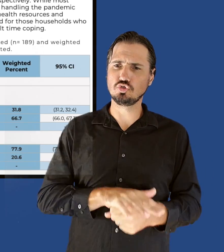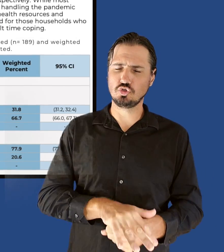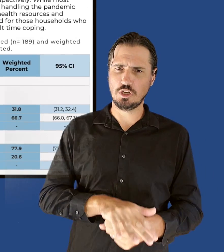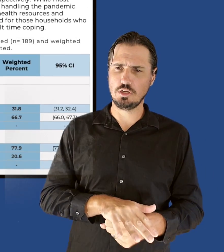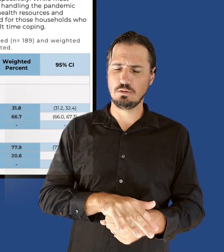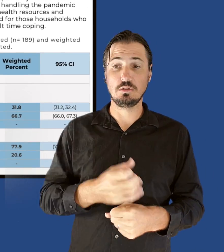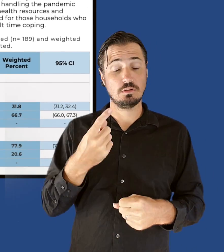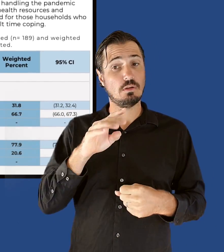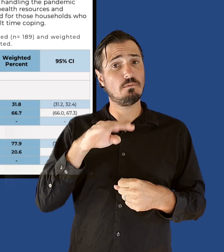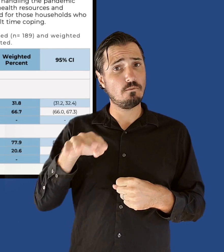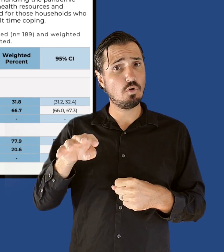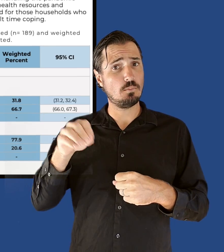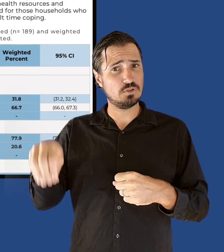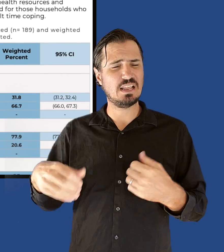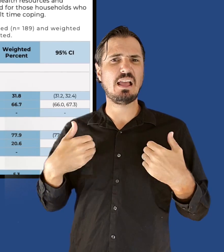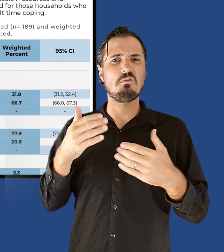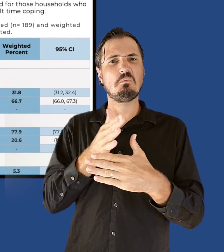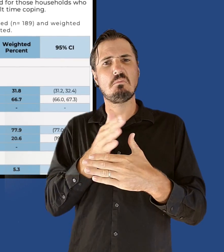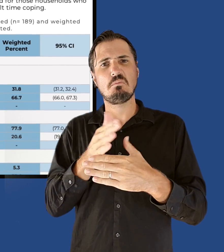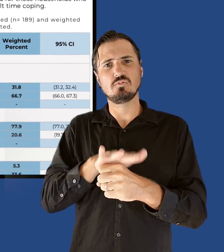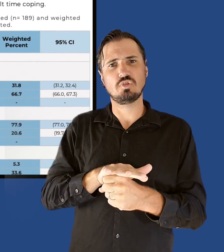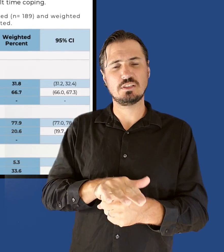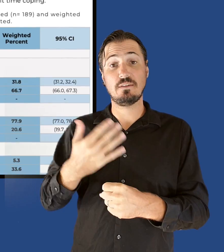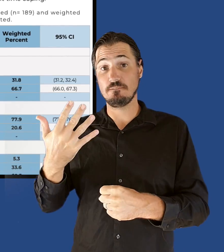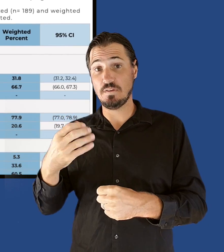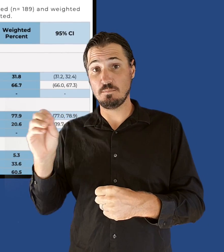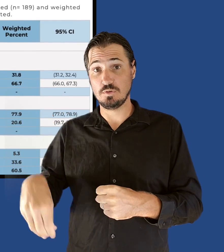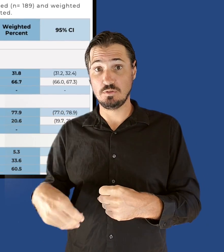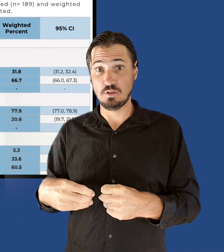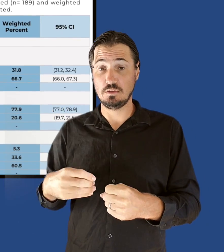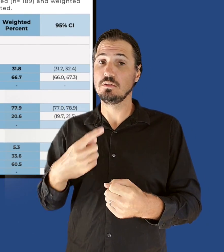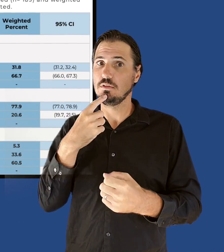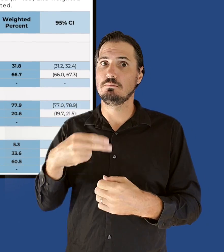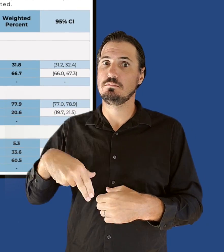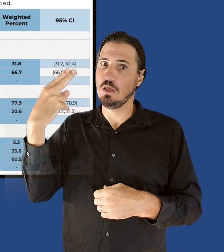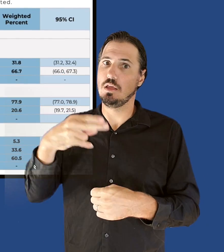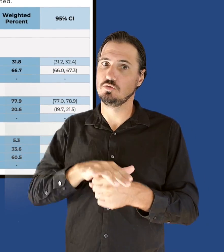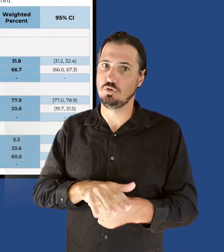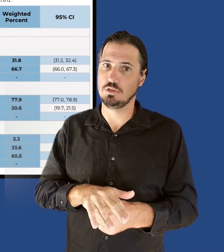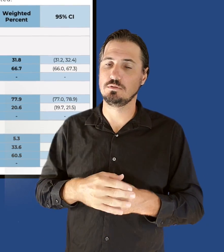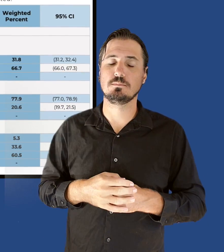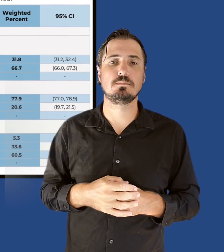However, 34 percent reported a medium level of stress and 5 percent reported their stress level as high.